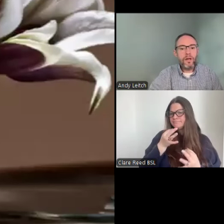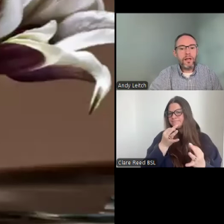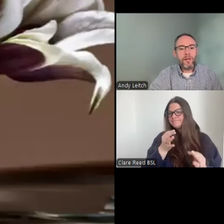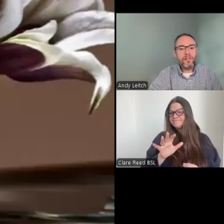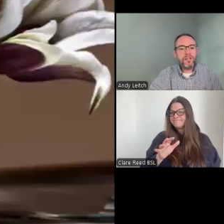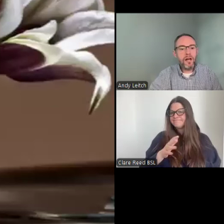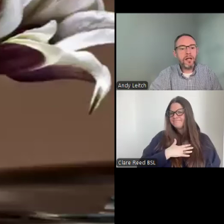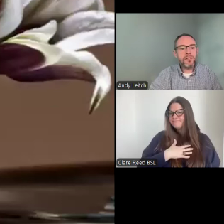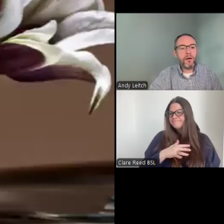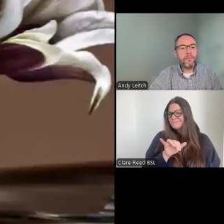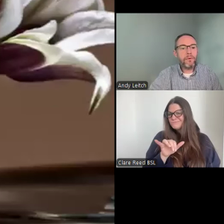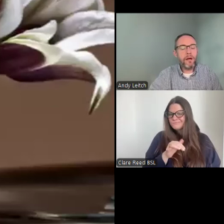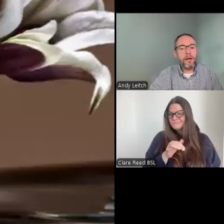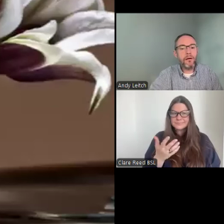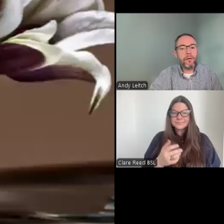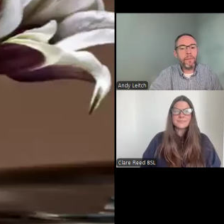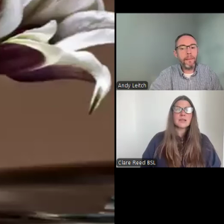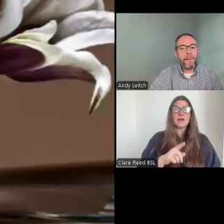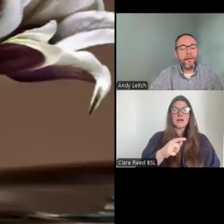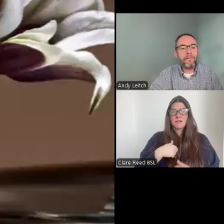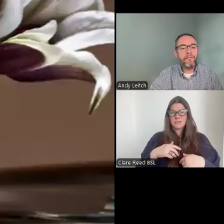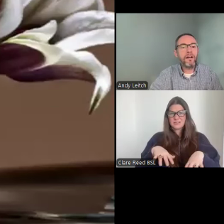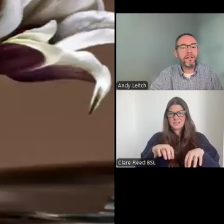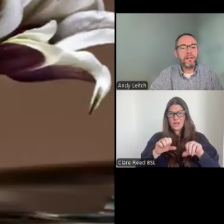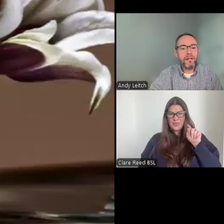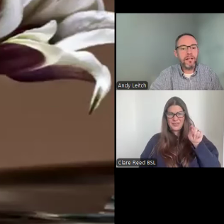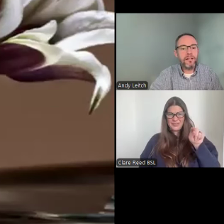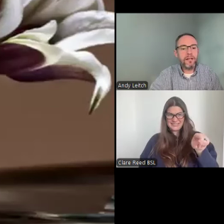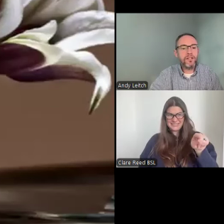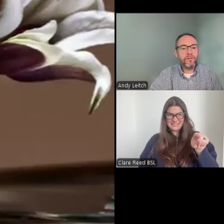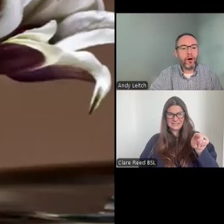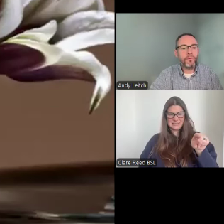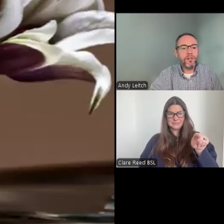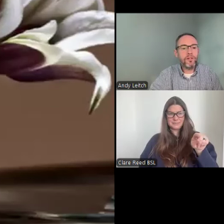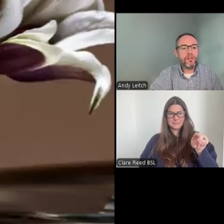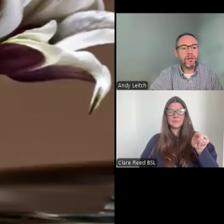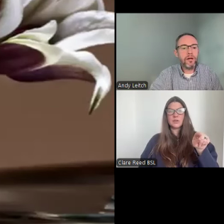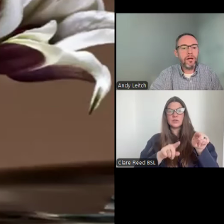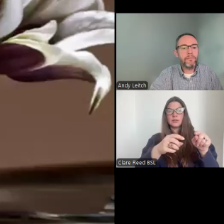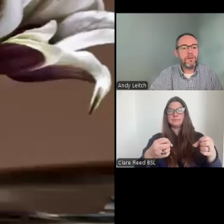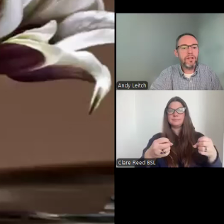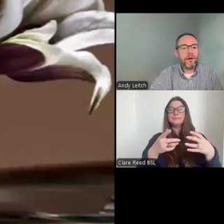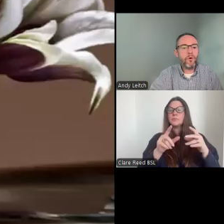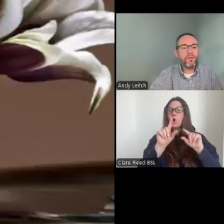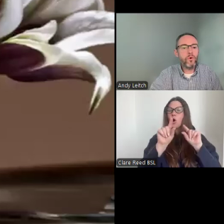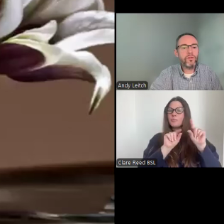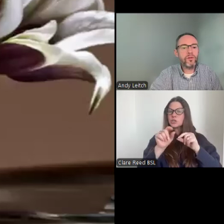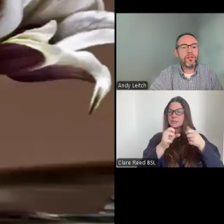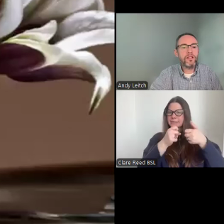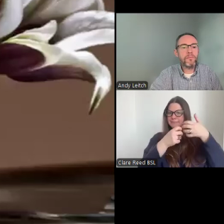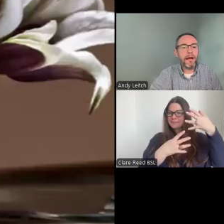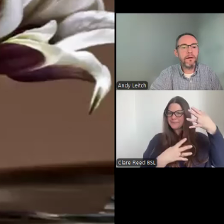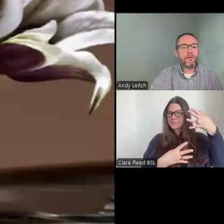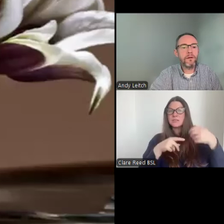When I start, I'm provided these list of options. Step 1 is, "What's your site about?